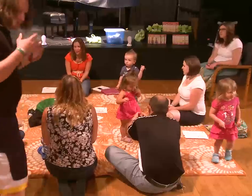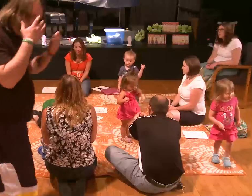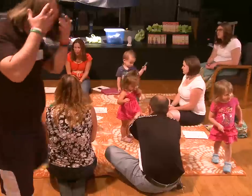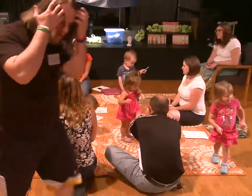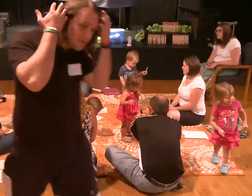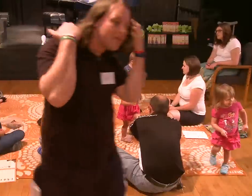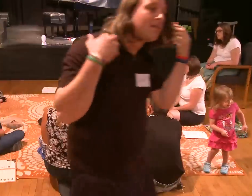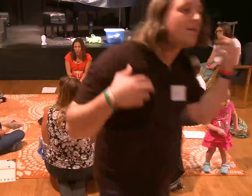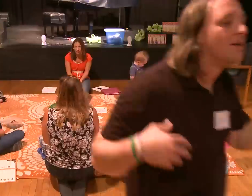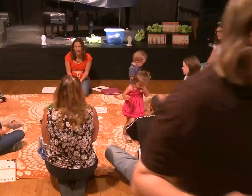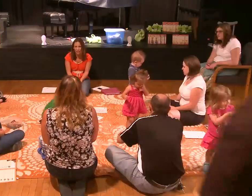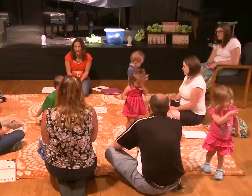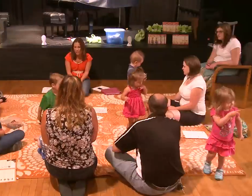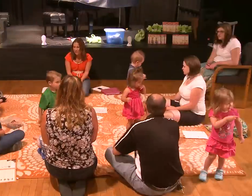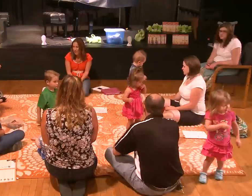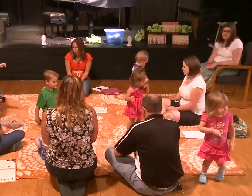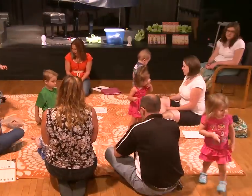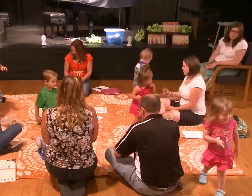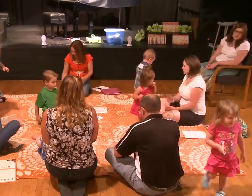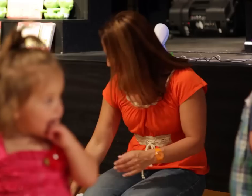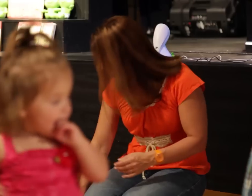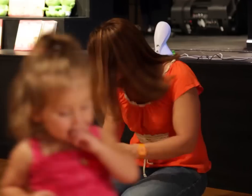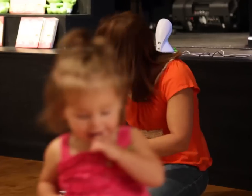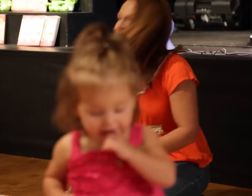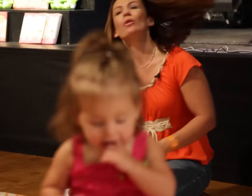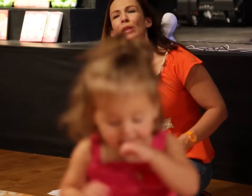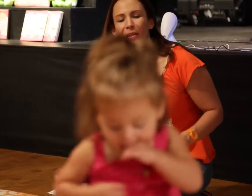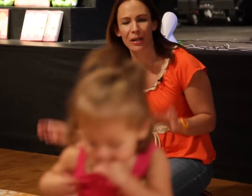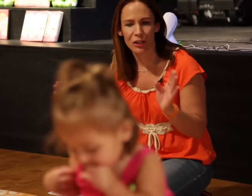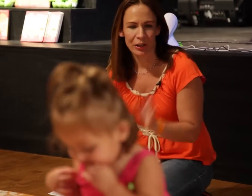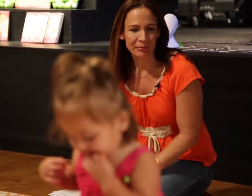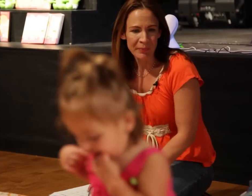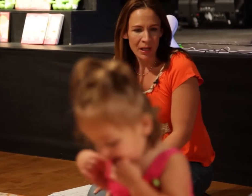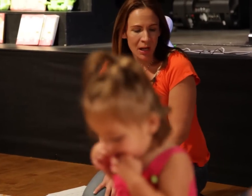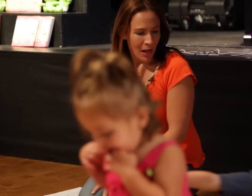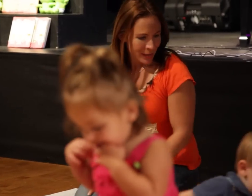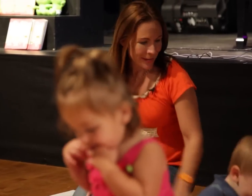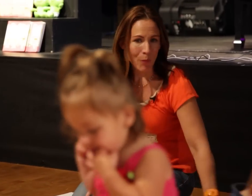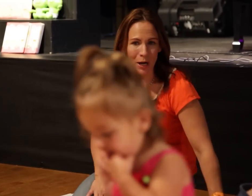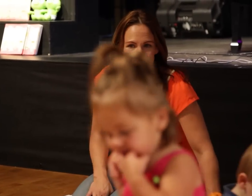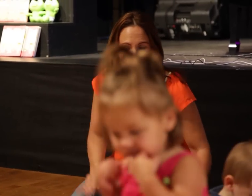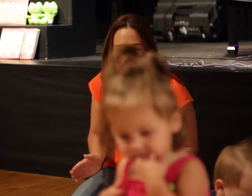they are welcome to do that too, again, it's just really kind of choose your own adventure.